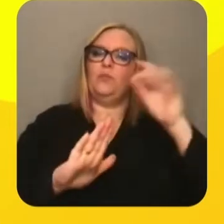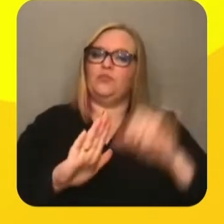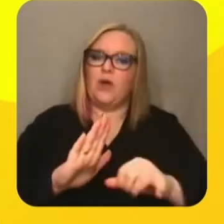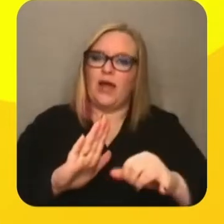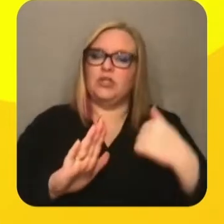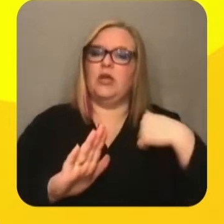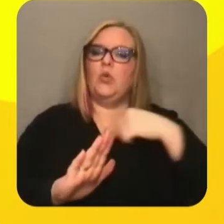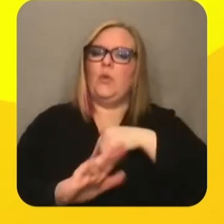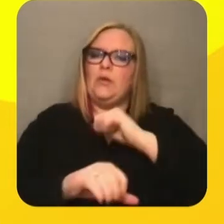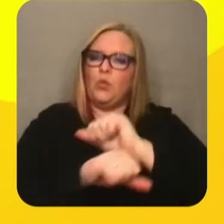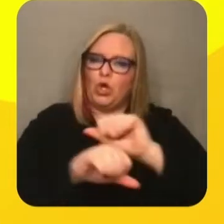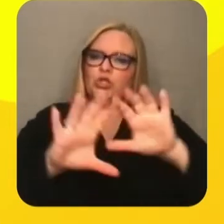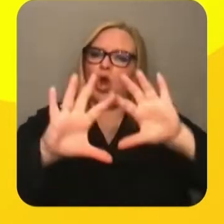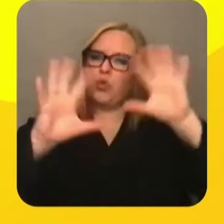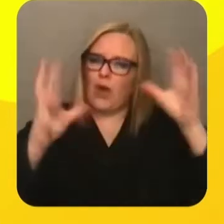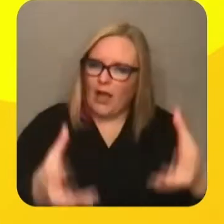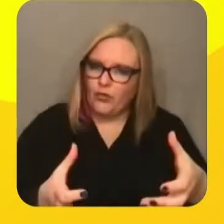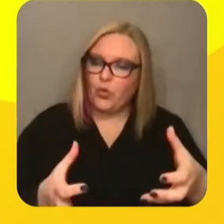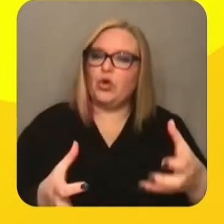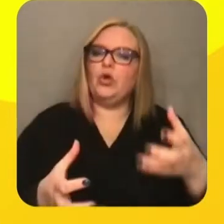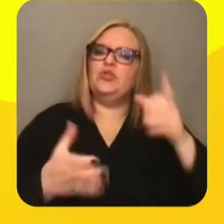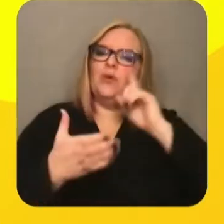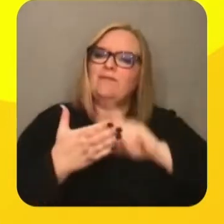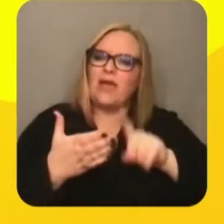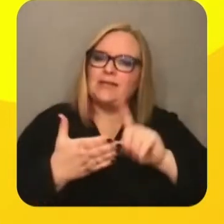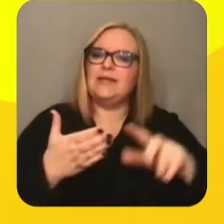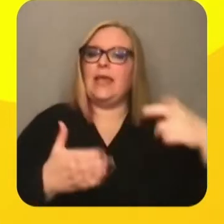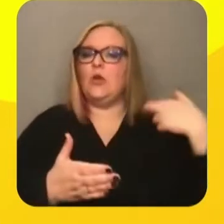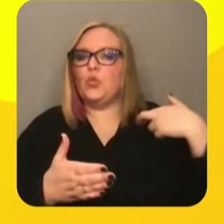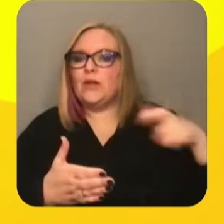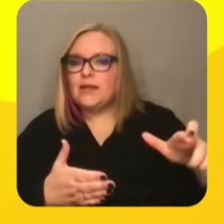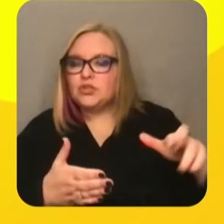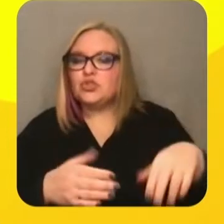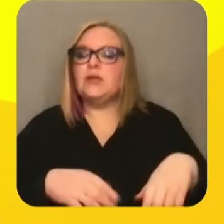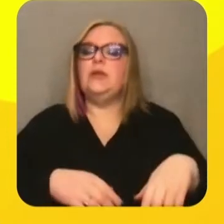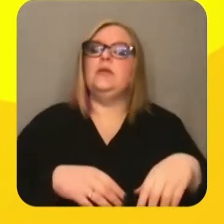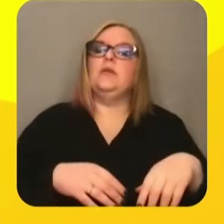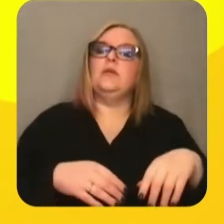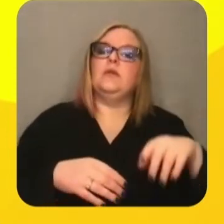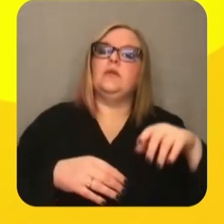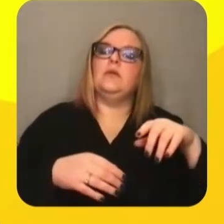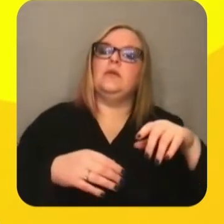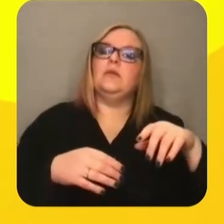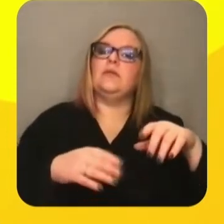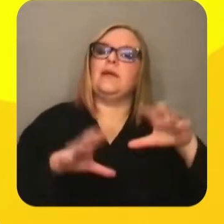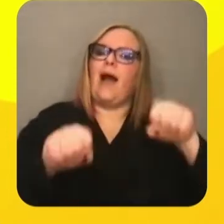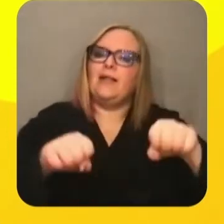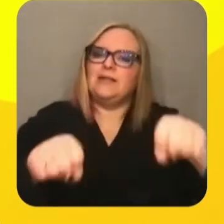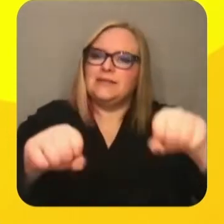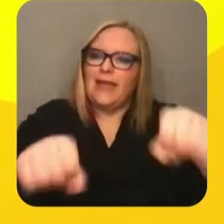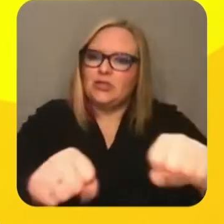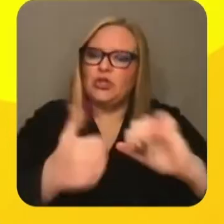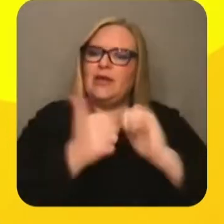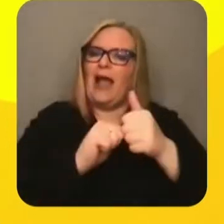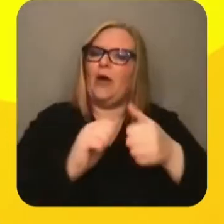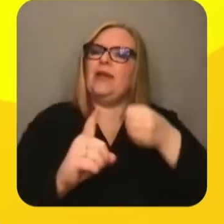the world to look at things like religion, to look at things like kind of colonization, how it impacted very few countries.